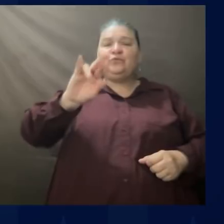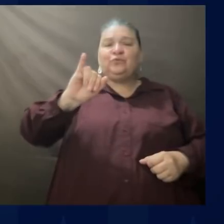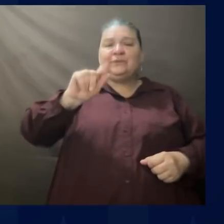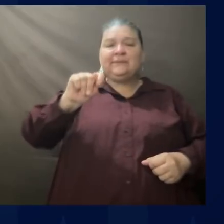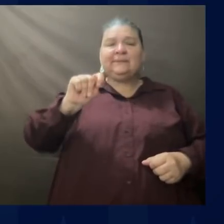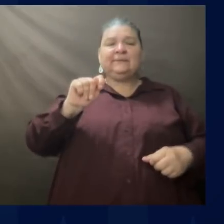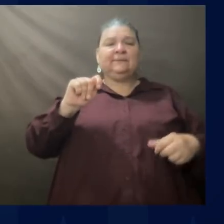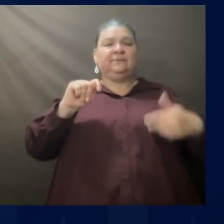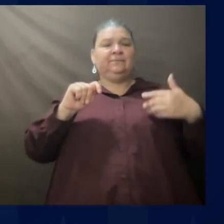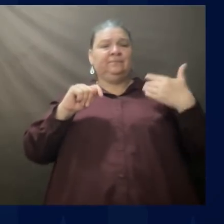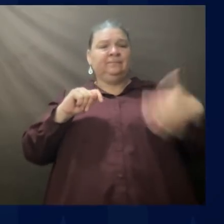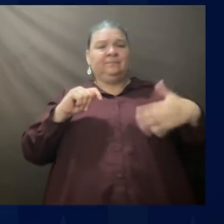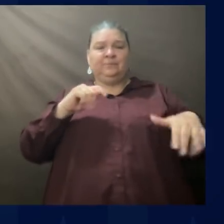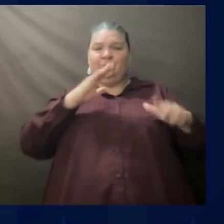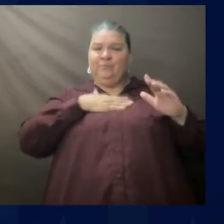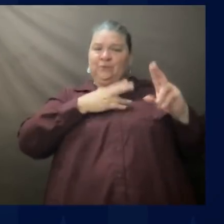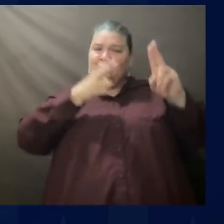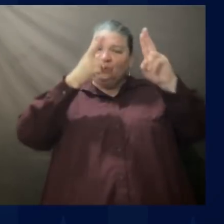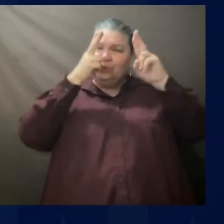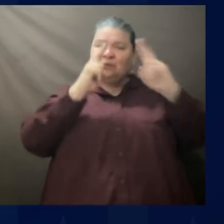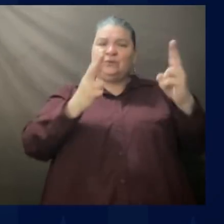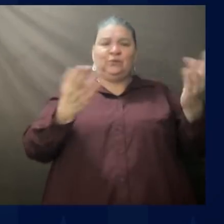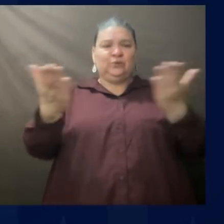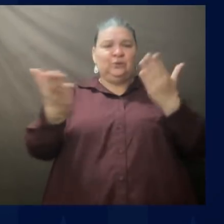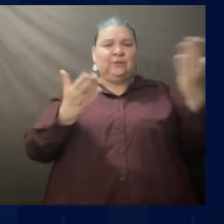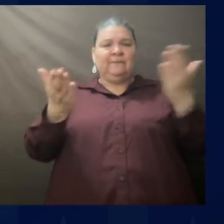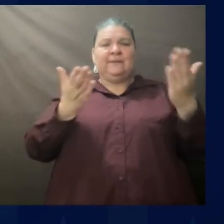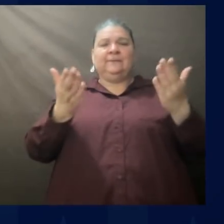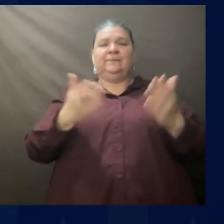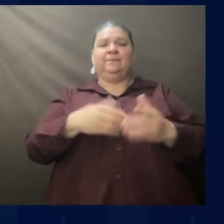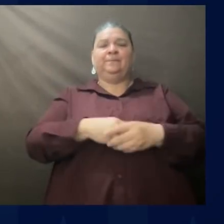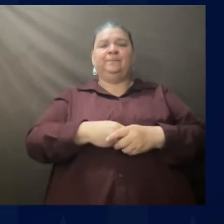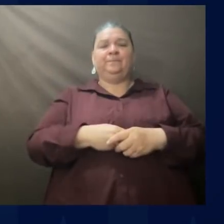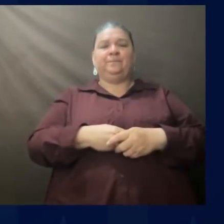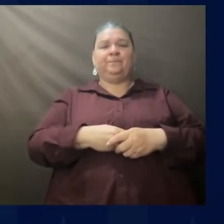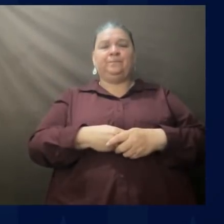the 28th United States Secretary of Defense Lloyd Austin the third.